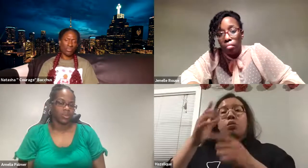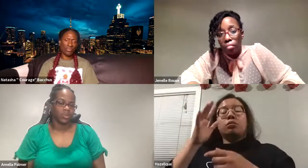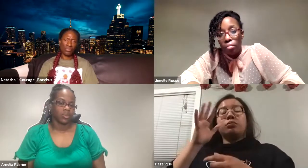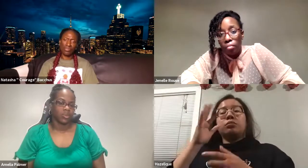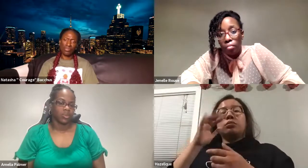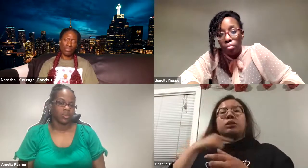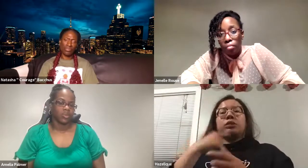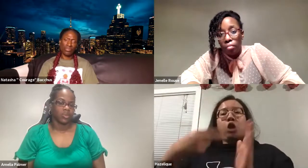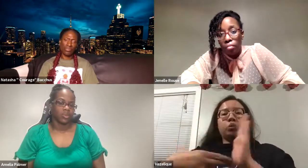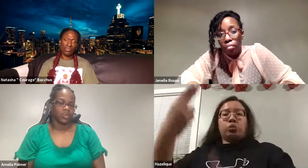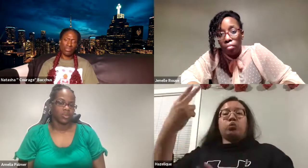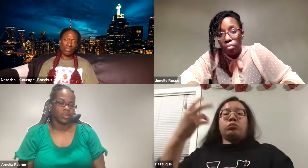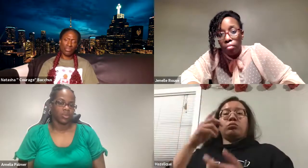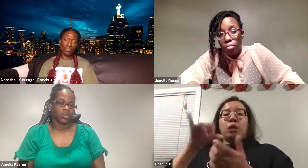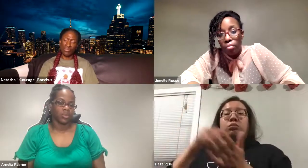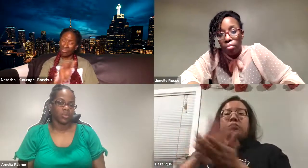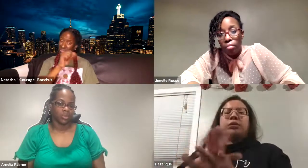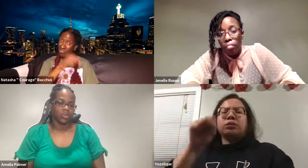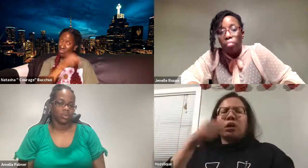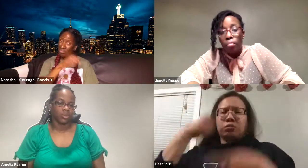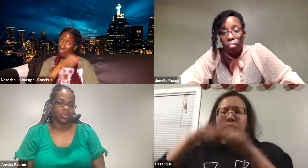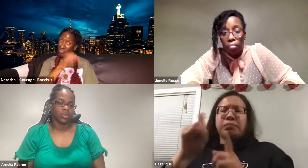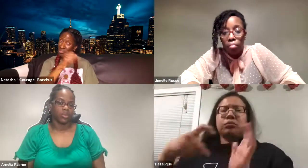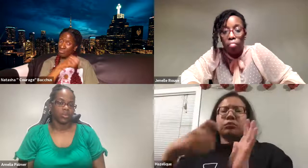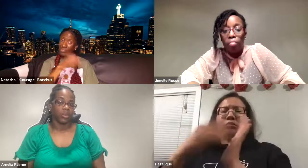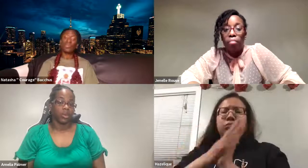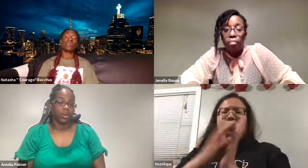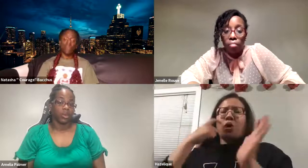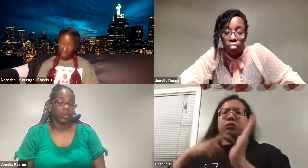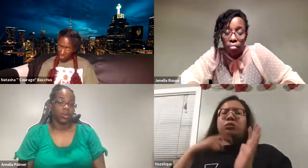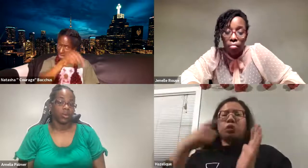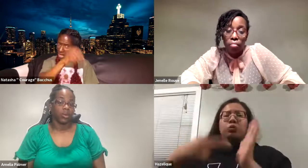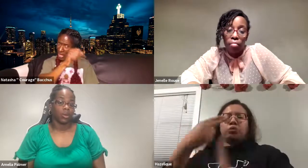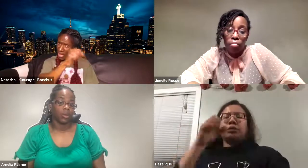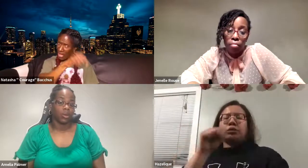sign language i don't think it existed at all you know and to be honest you know the truth